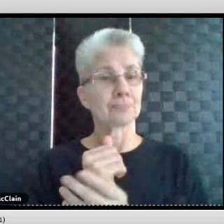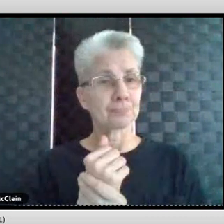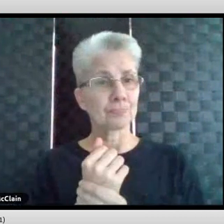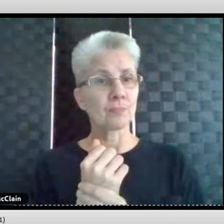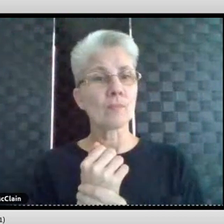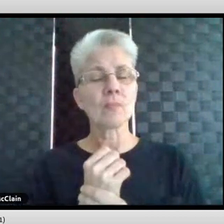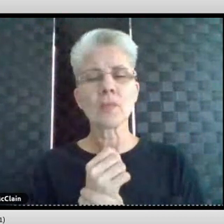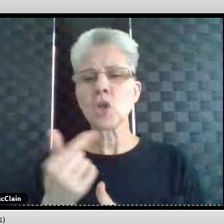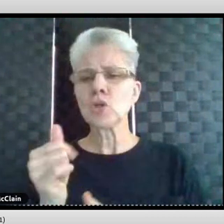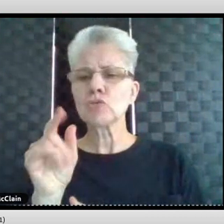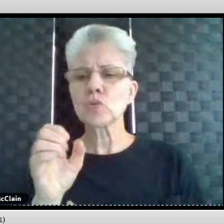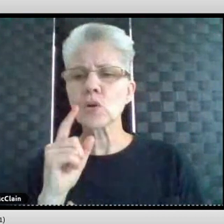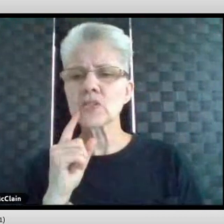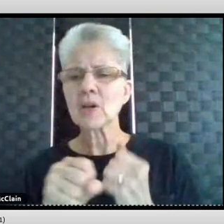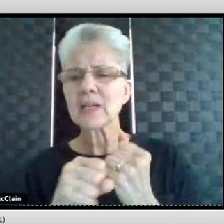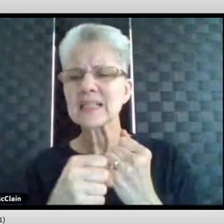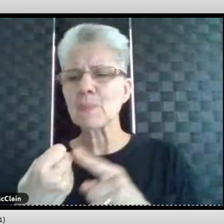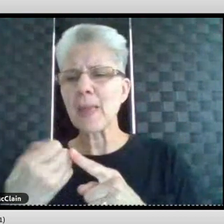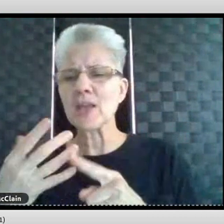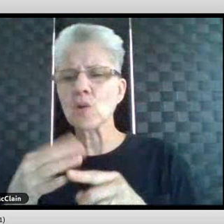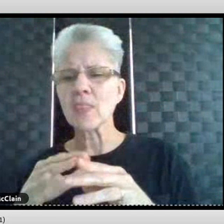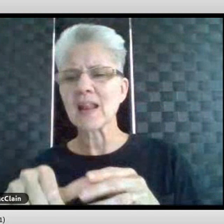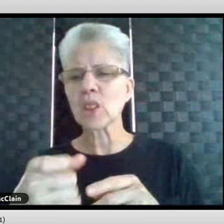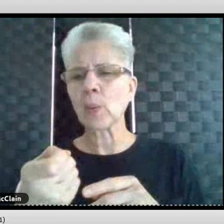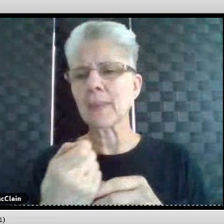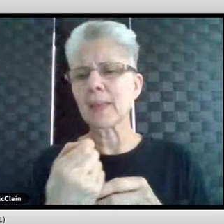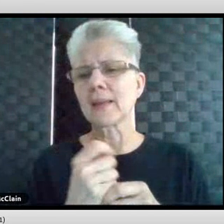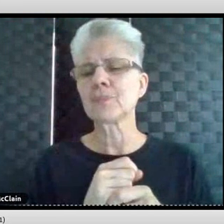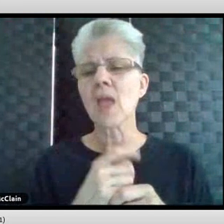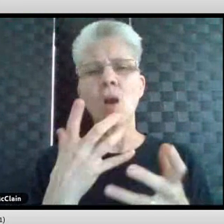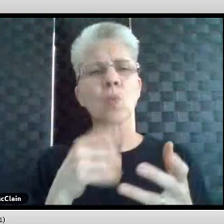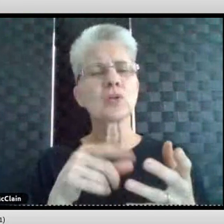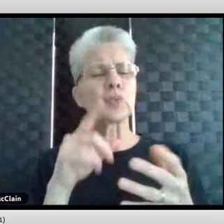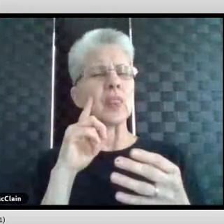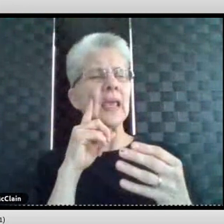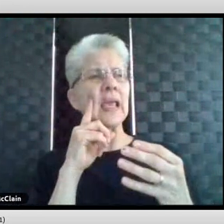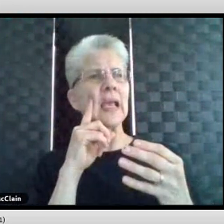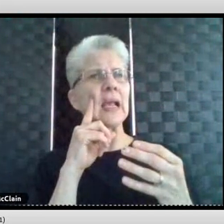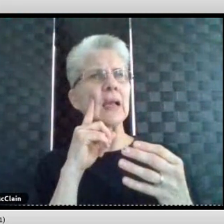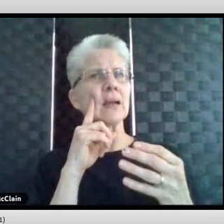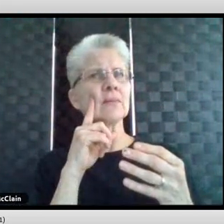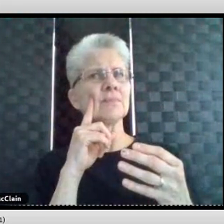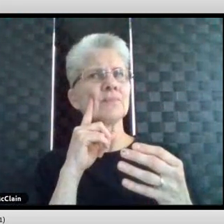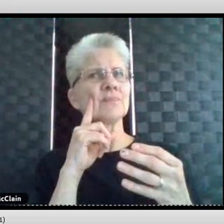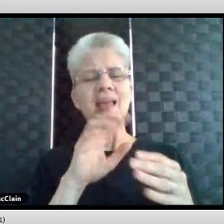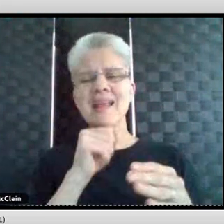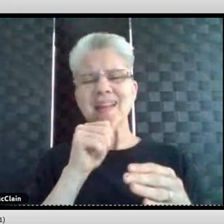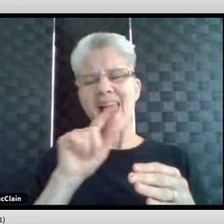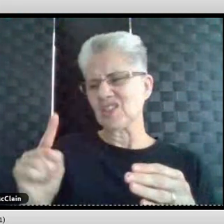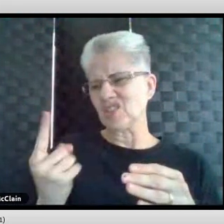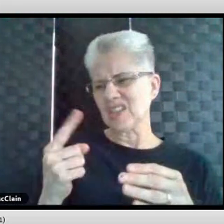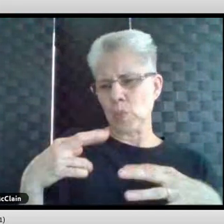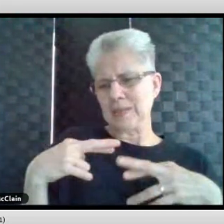George, I'm gonna expand on that a little bit. I want you to think beyond retirement homes.